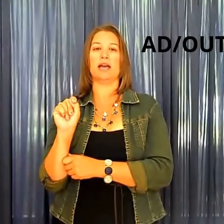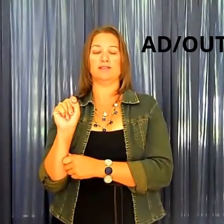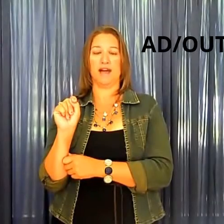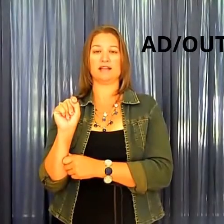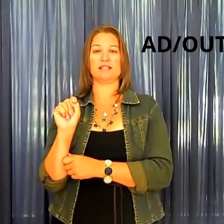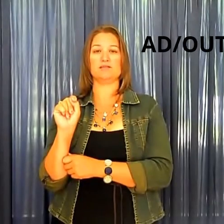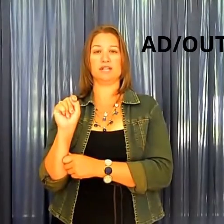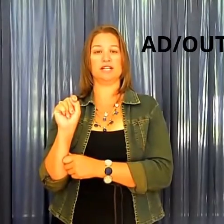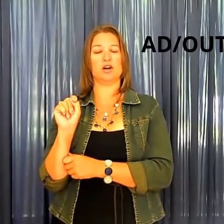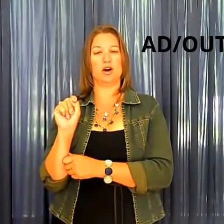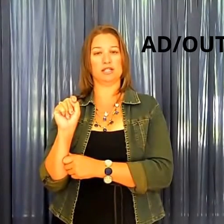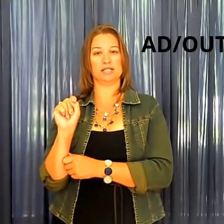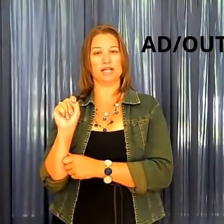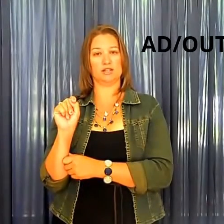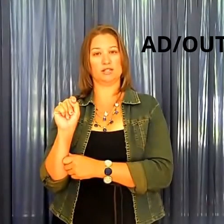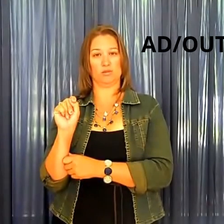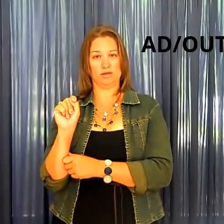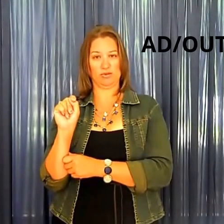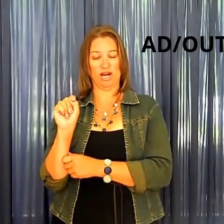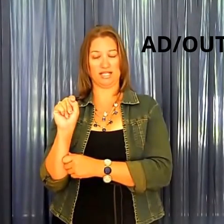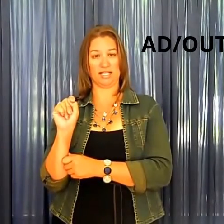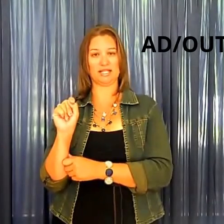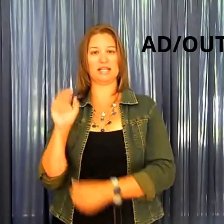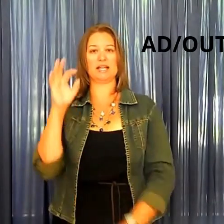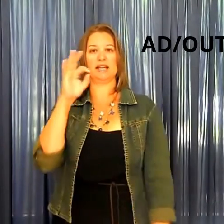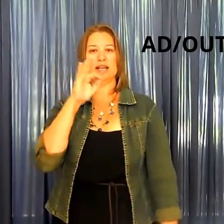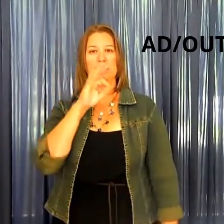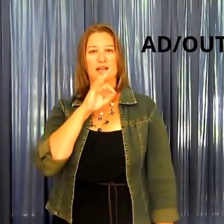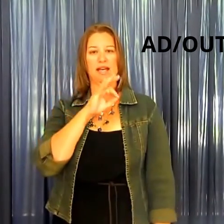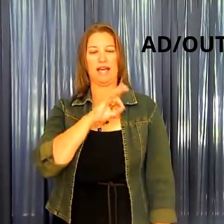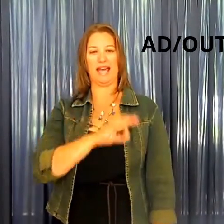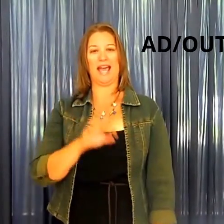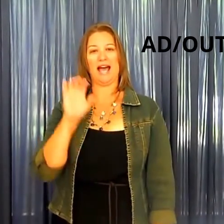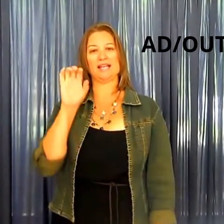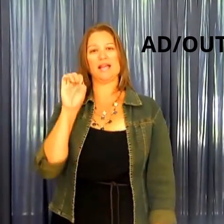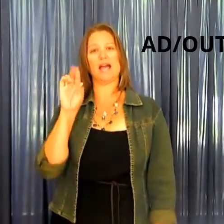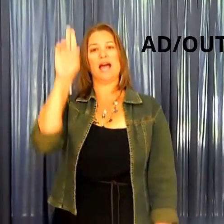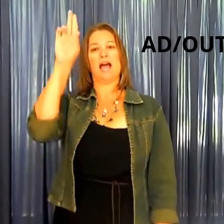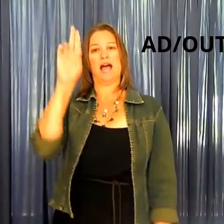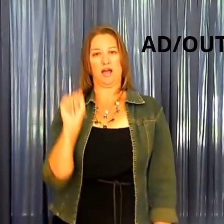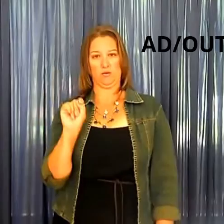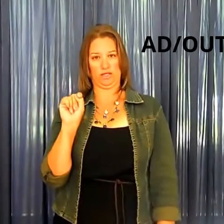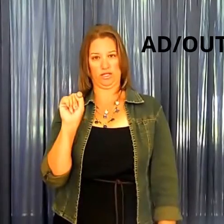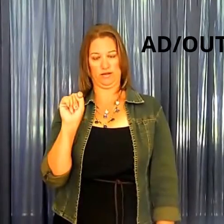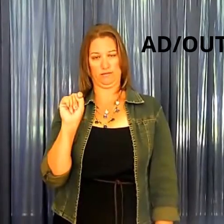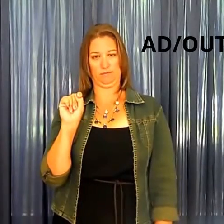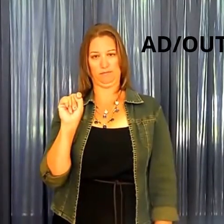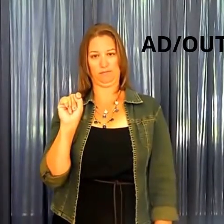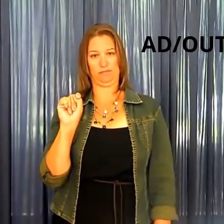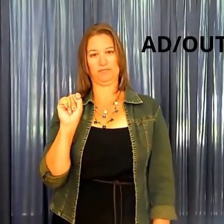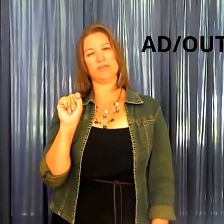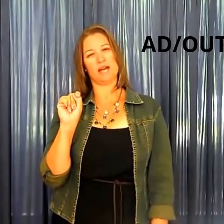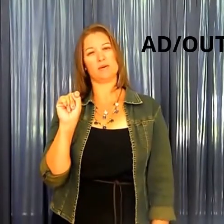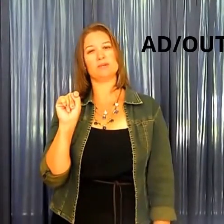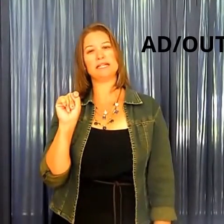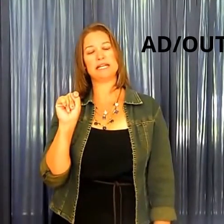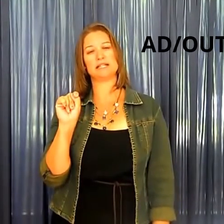And finally, putting it all together as one process, "Ad. out". That one may take a little bit of